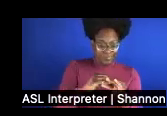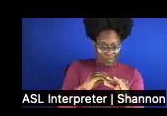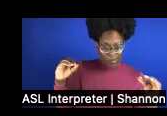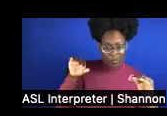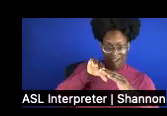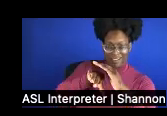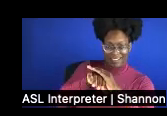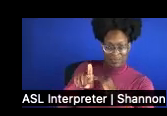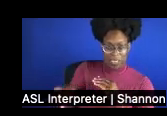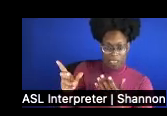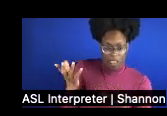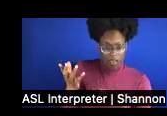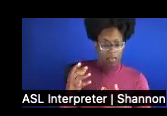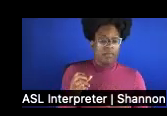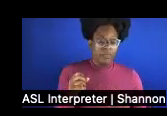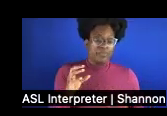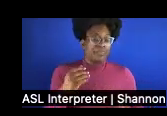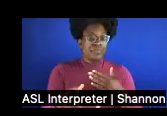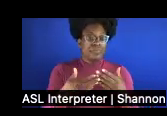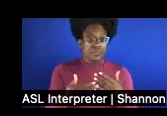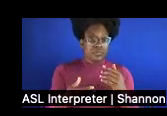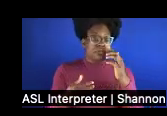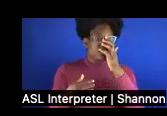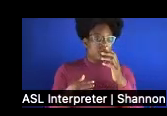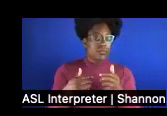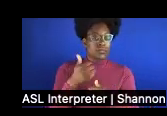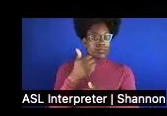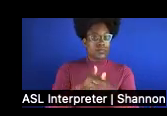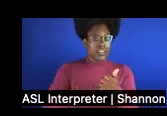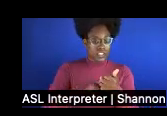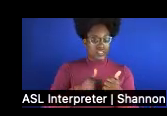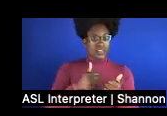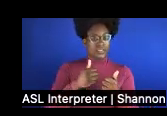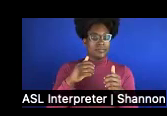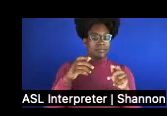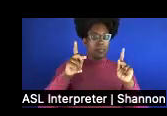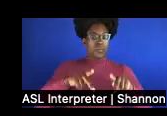client report form for every single interaction. And again, the tutor is not really a replacement